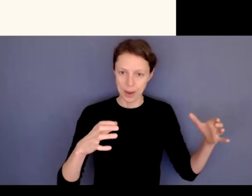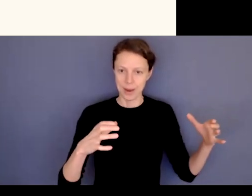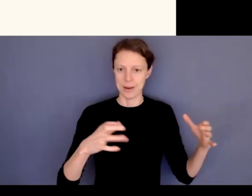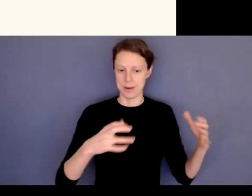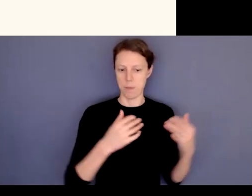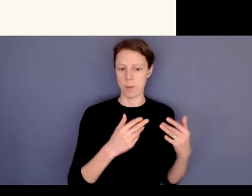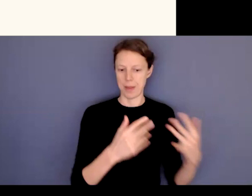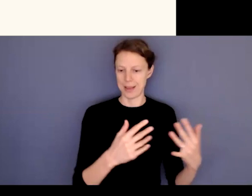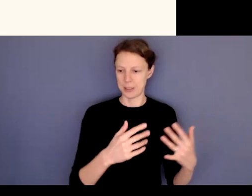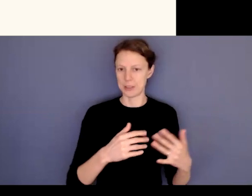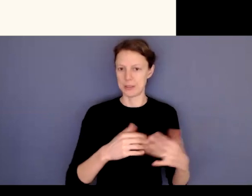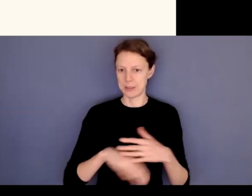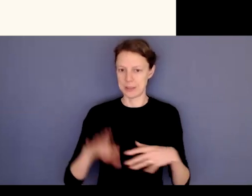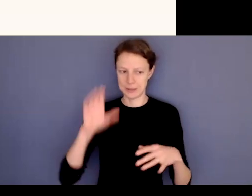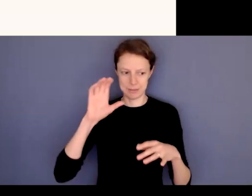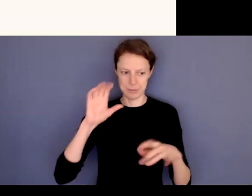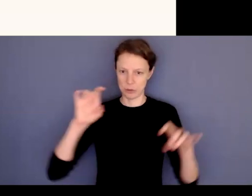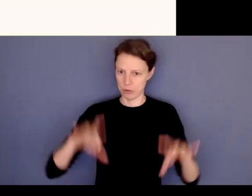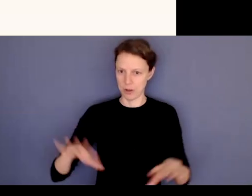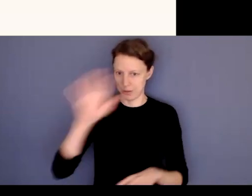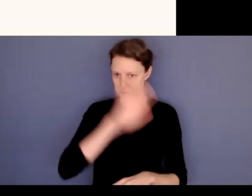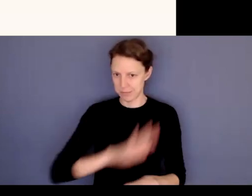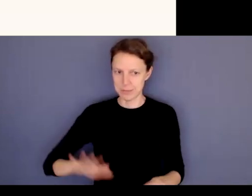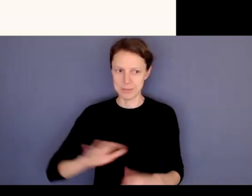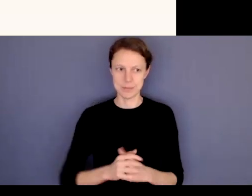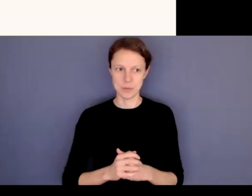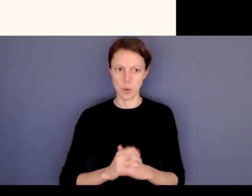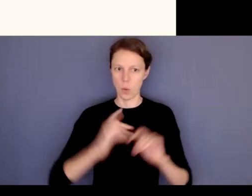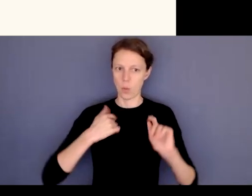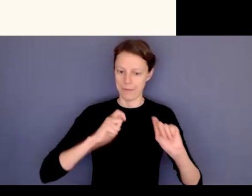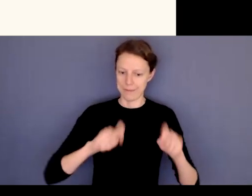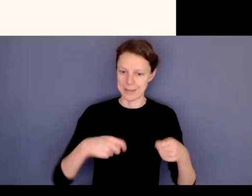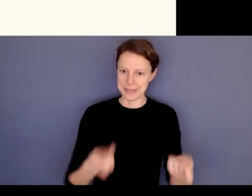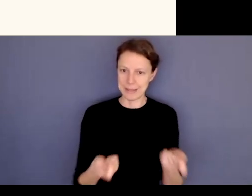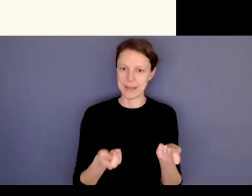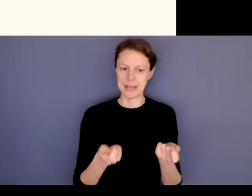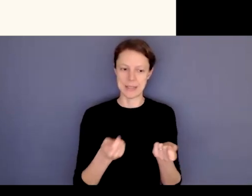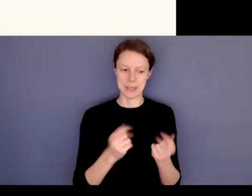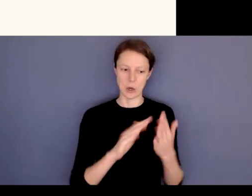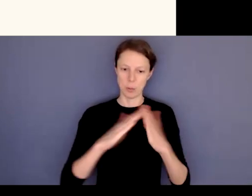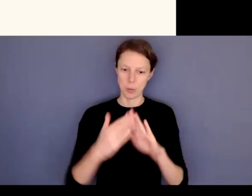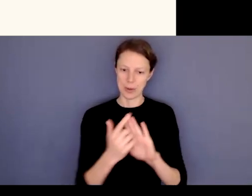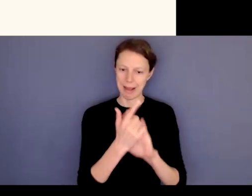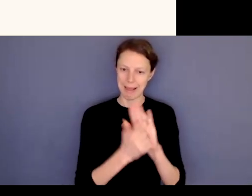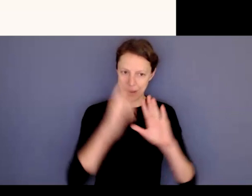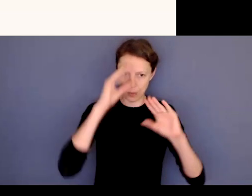have been delivering Community Legal Education in places that we know young people already go, but we knew we weren't reaching